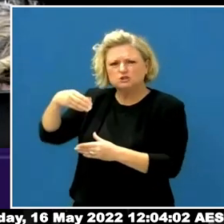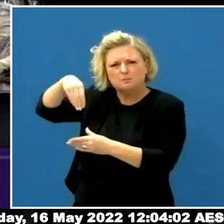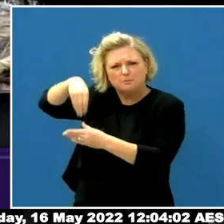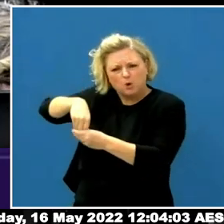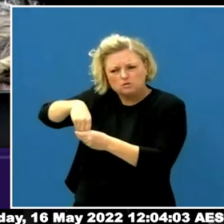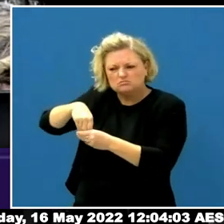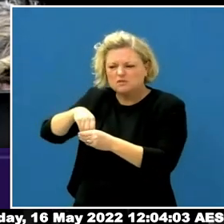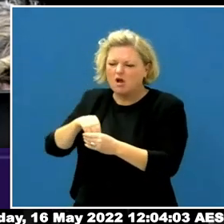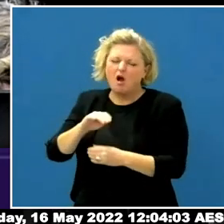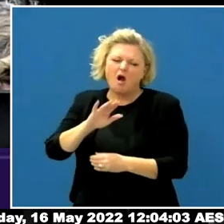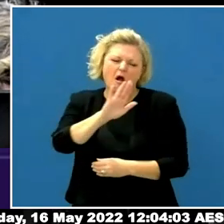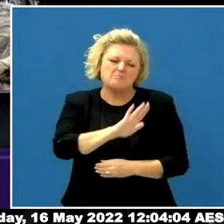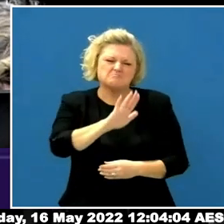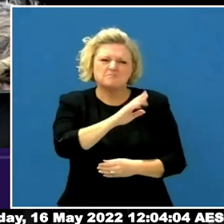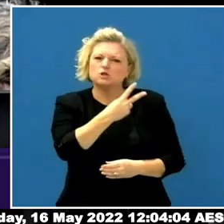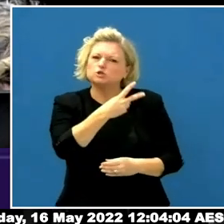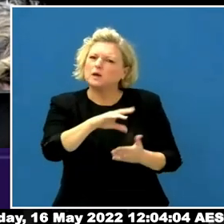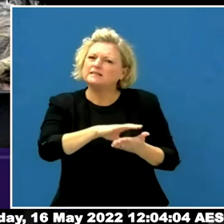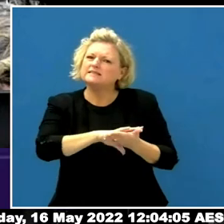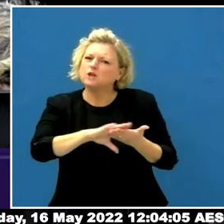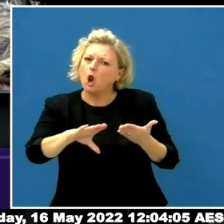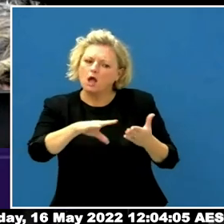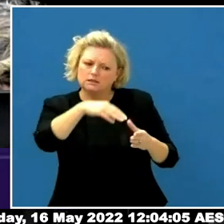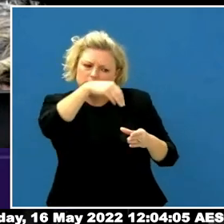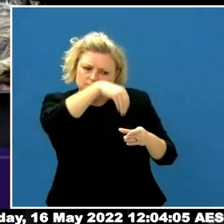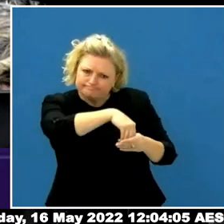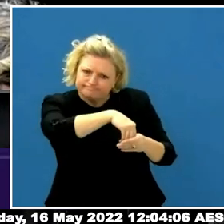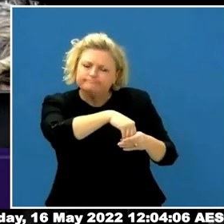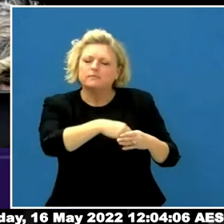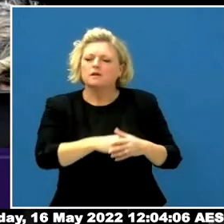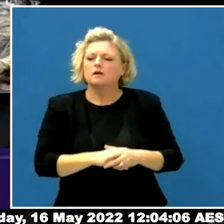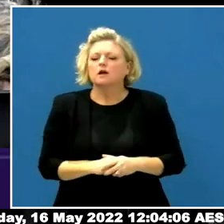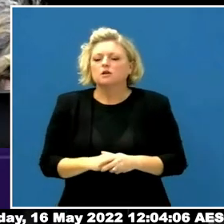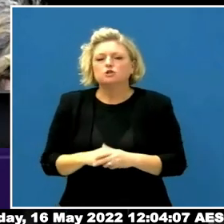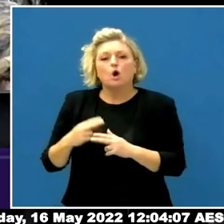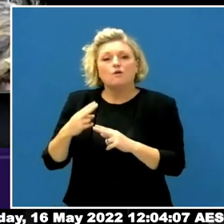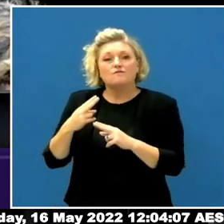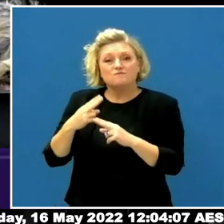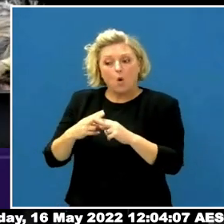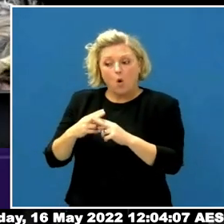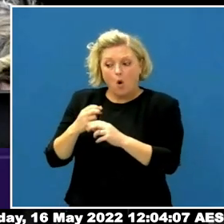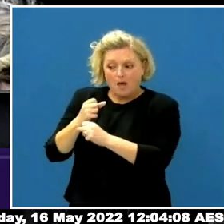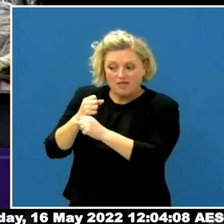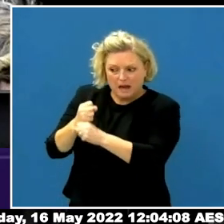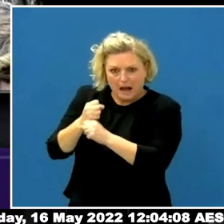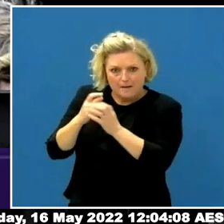I see. And that would be for Club Afford or for the day program as well? Both.